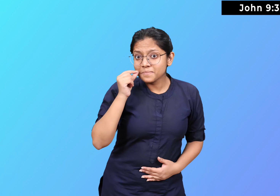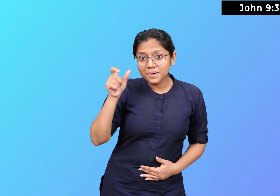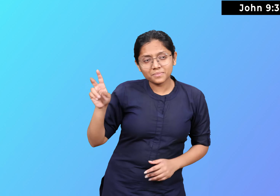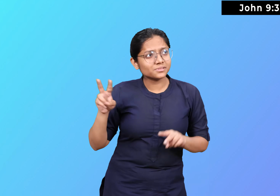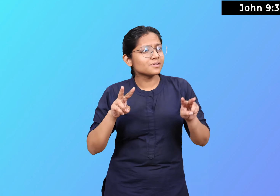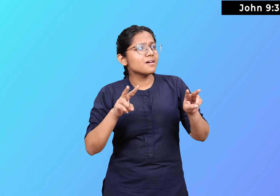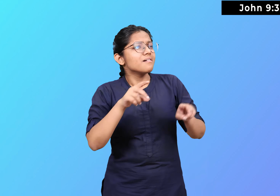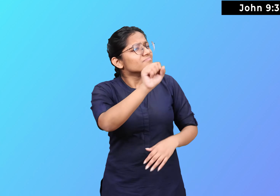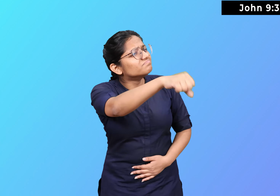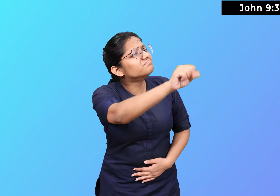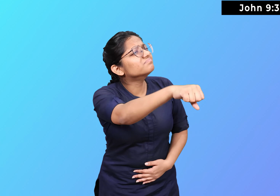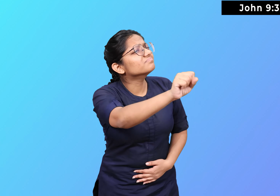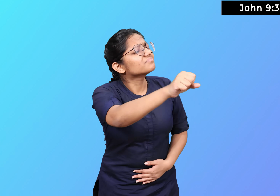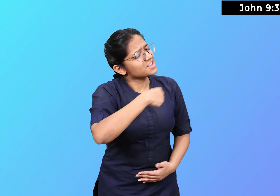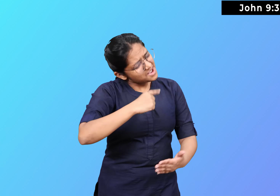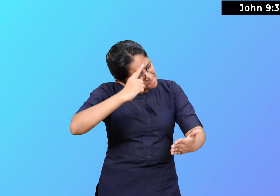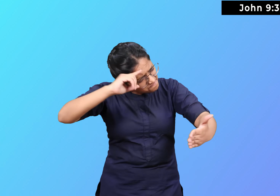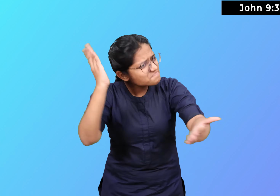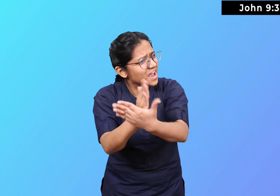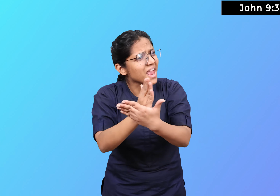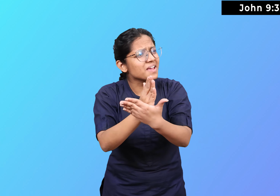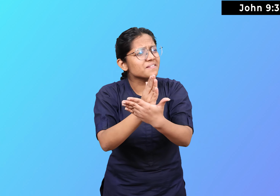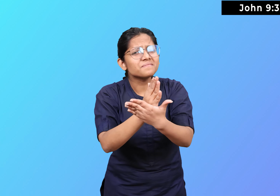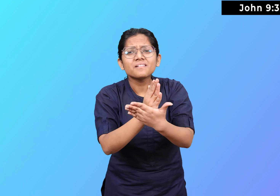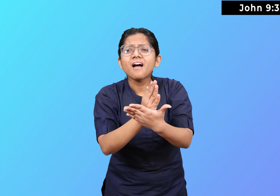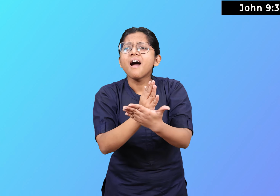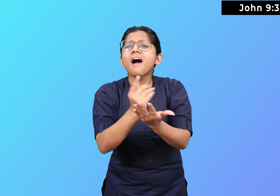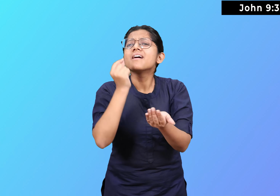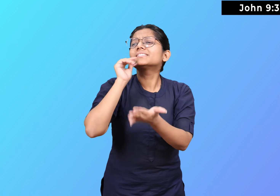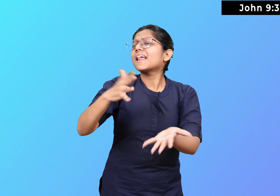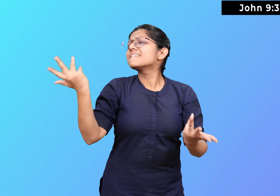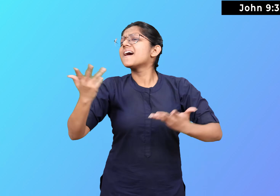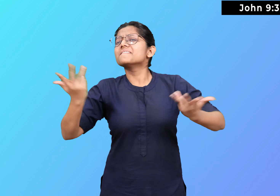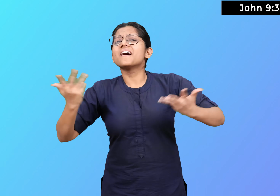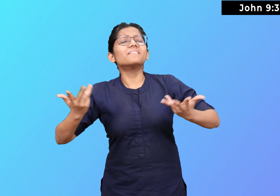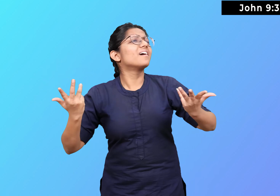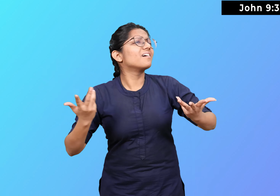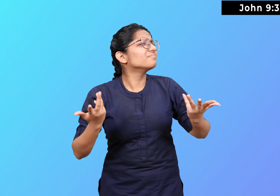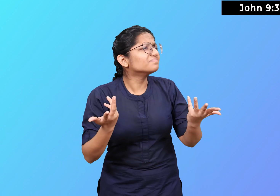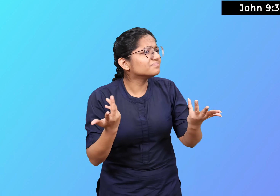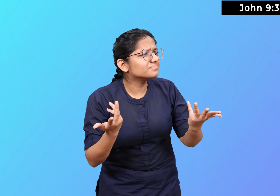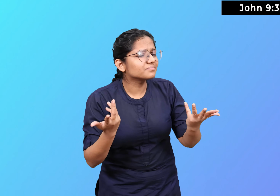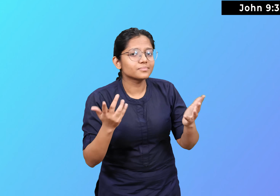The man said, “Tell me who he is, sir, so I can believe in him.”